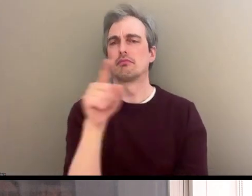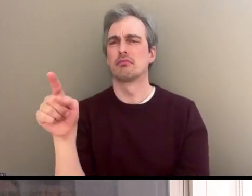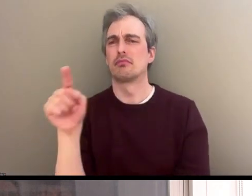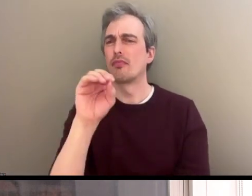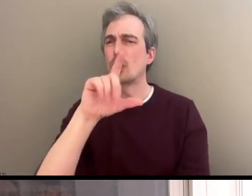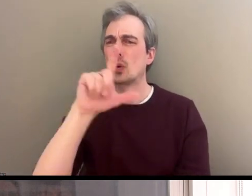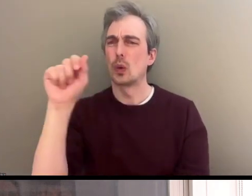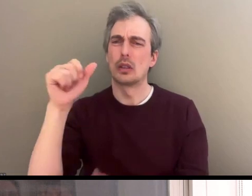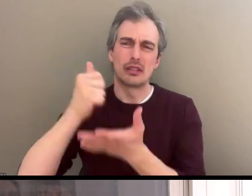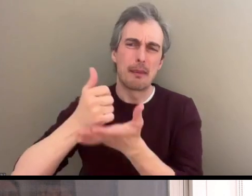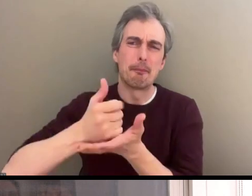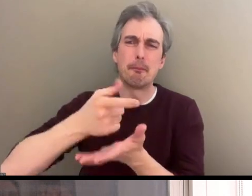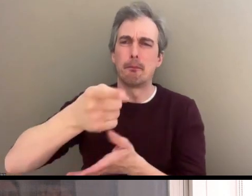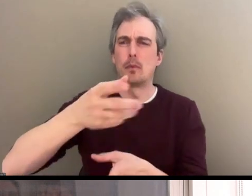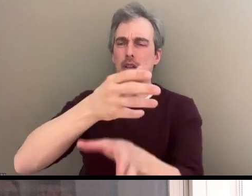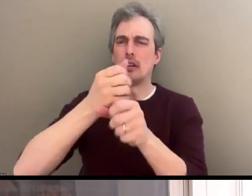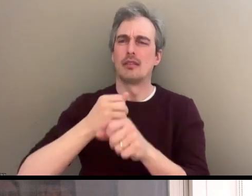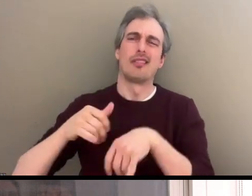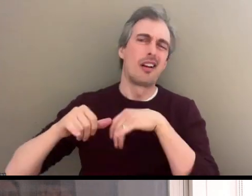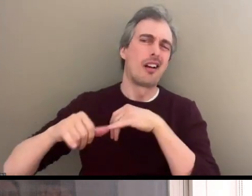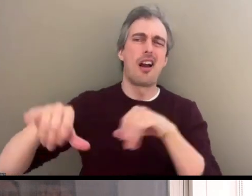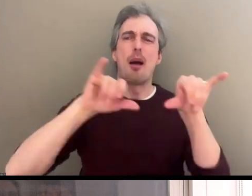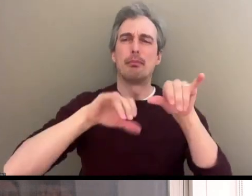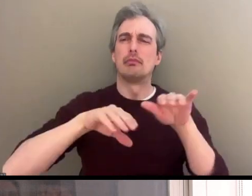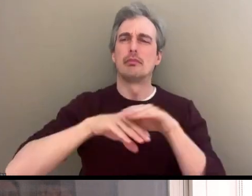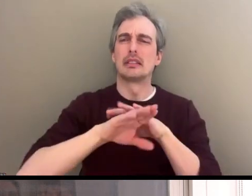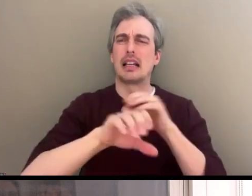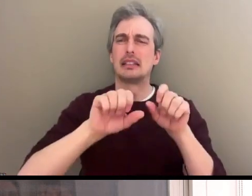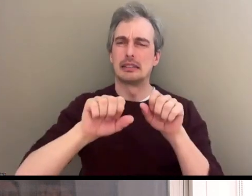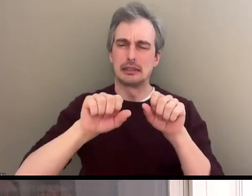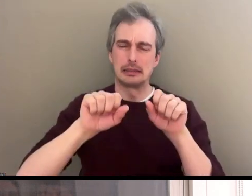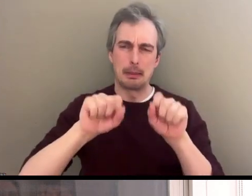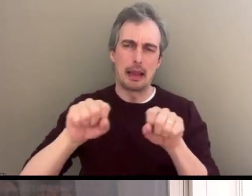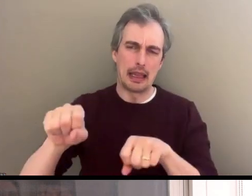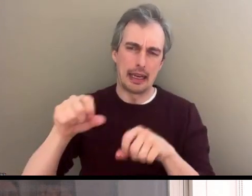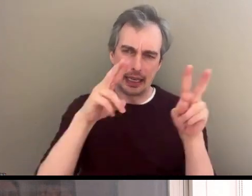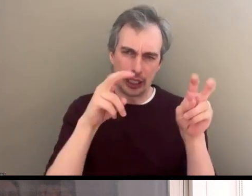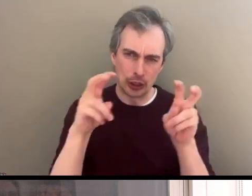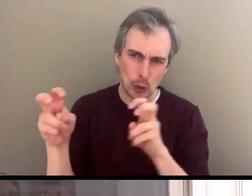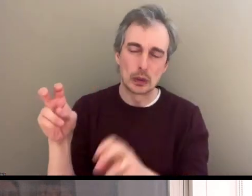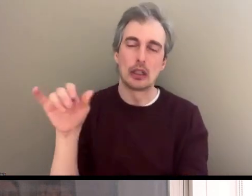text, the structure of heading elements. So if you go from H1 to an H4 or an H1 within two